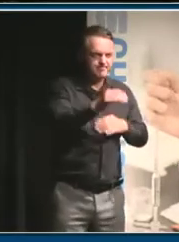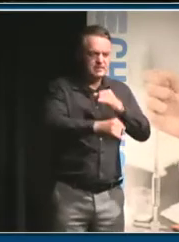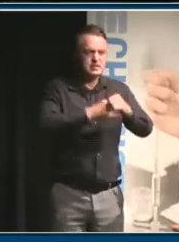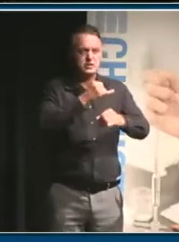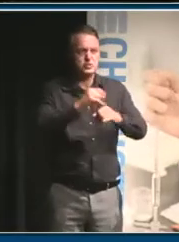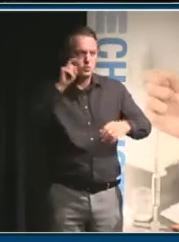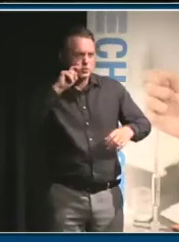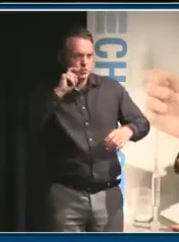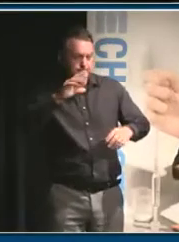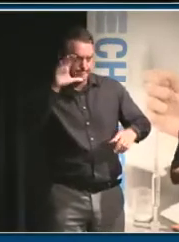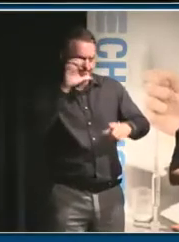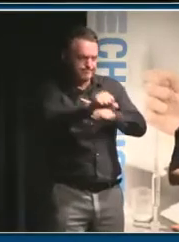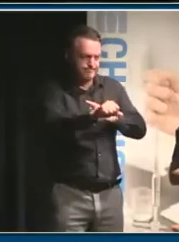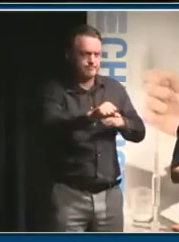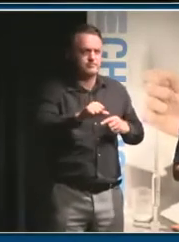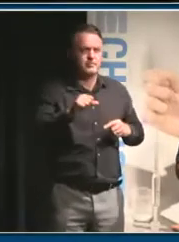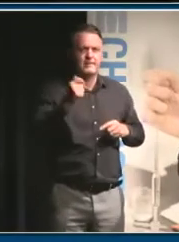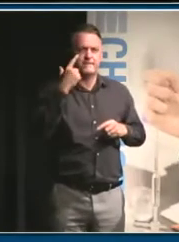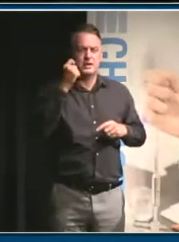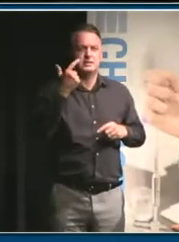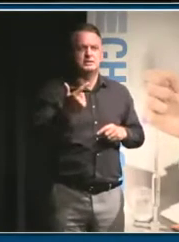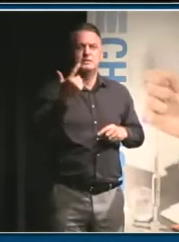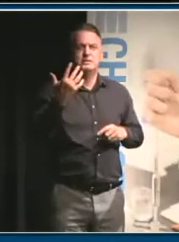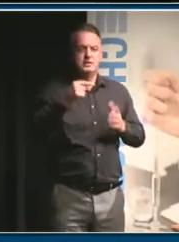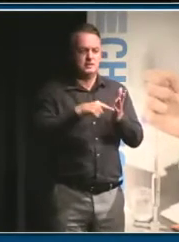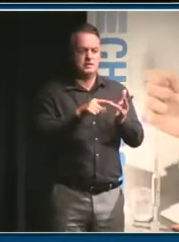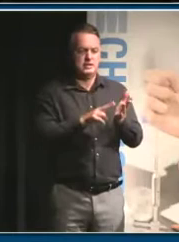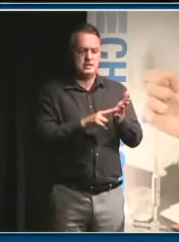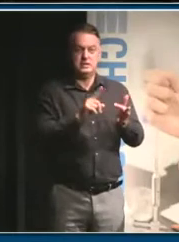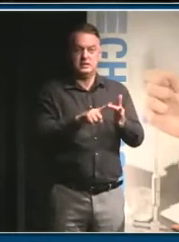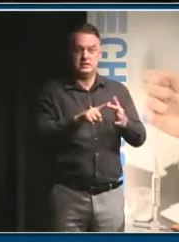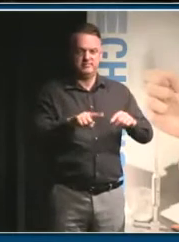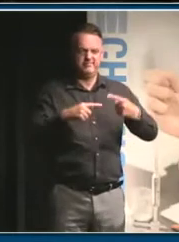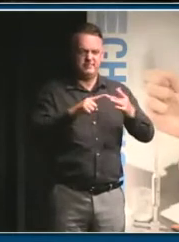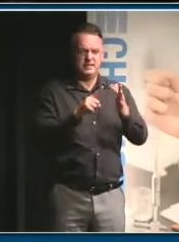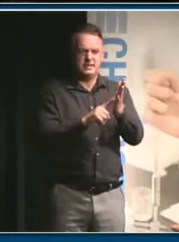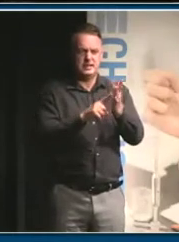illegal things and they came up with 75 tons of an illegal fishing net and this net is a